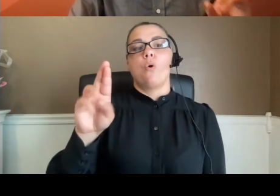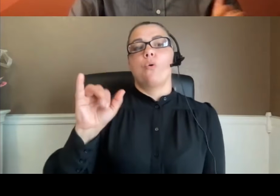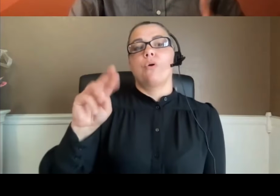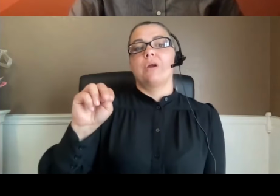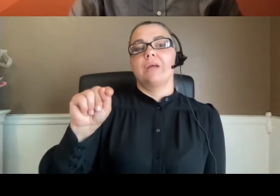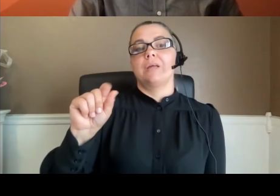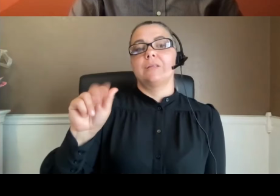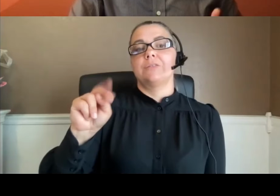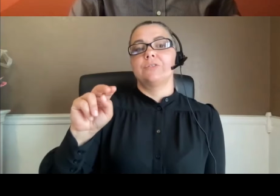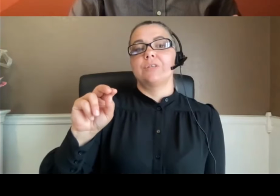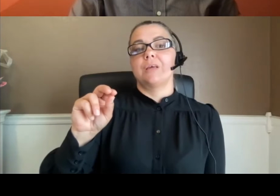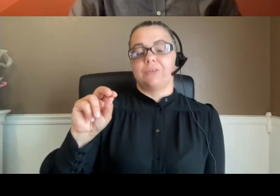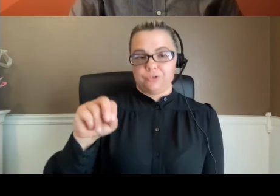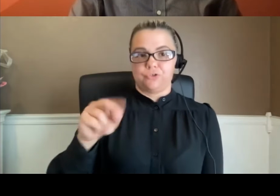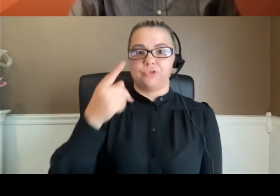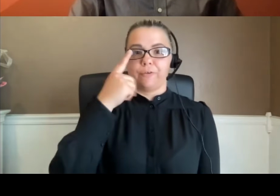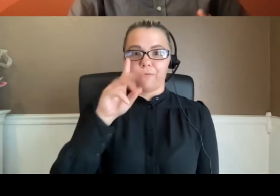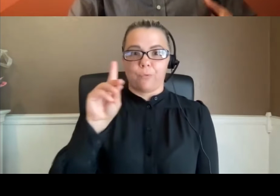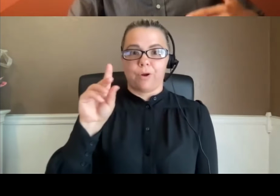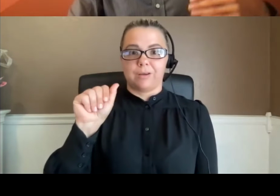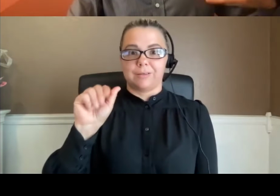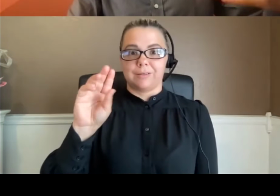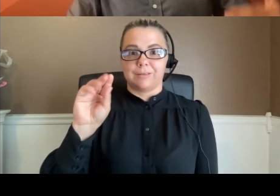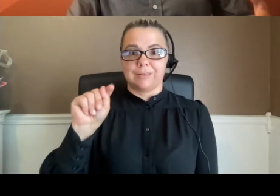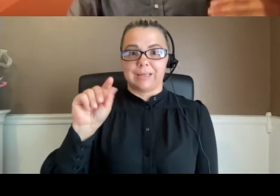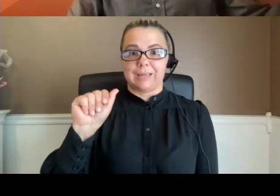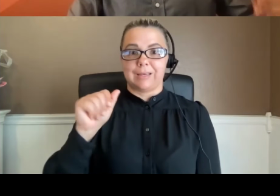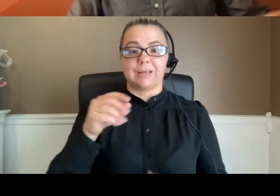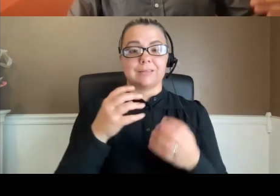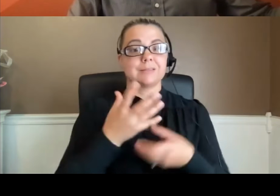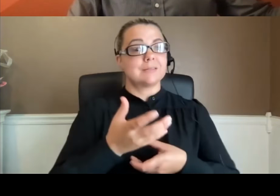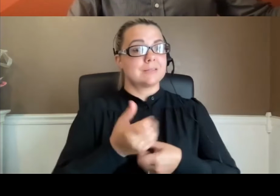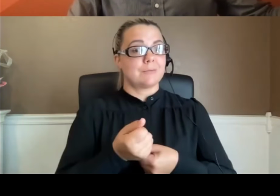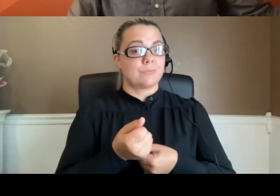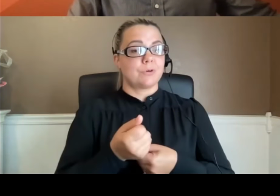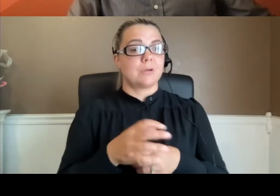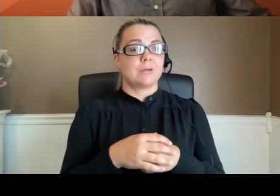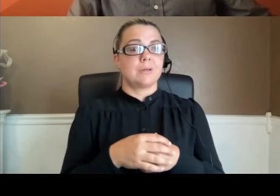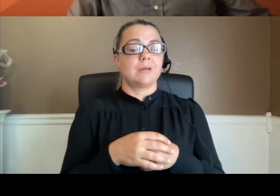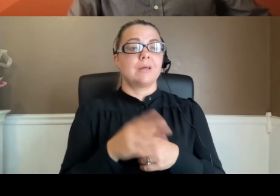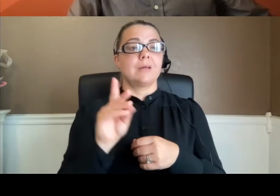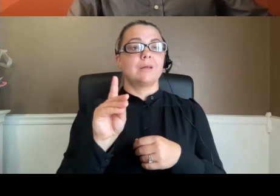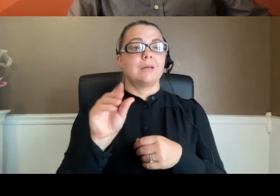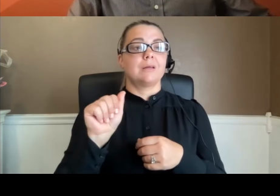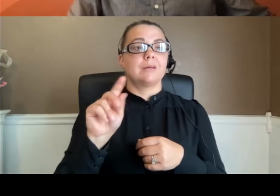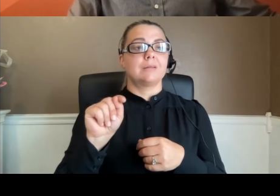why I've got a data summary here, and not a data read. The data are in 2019 dollars...